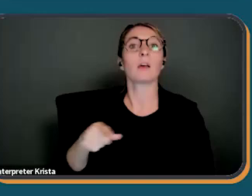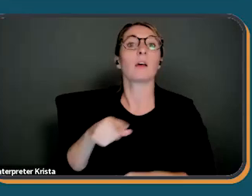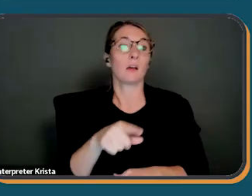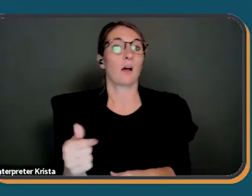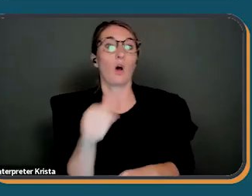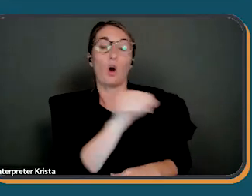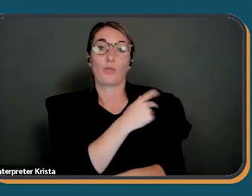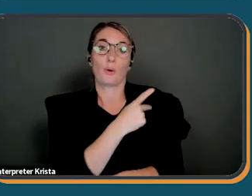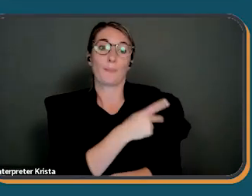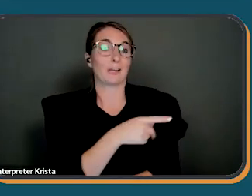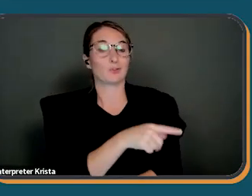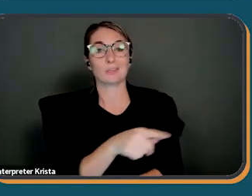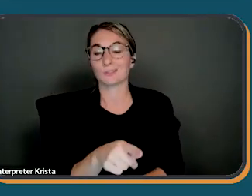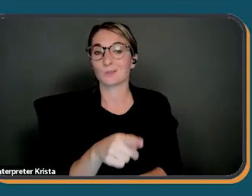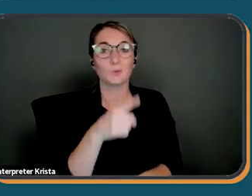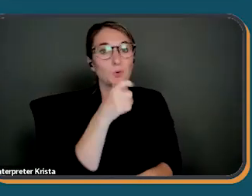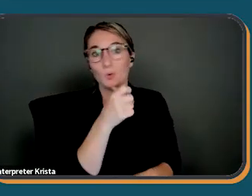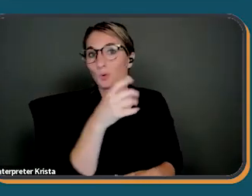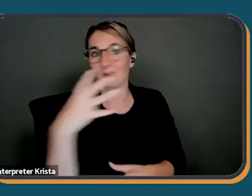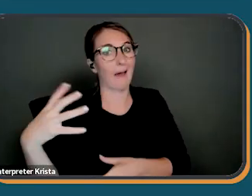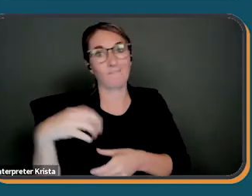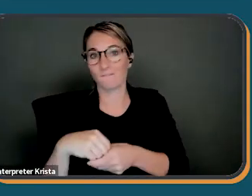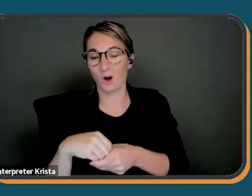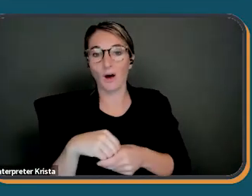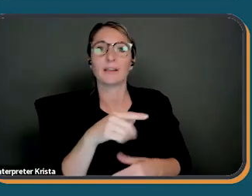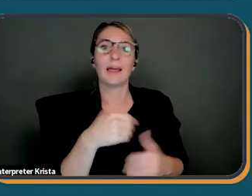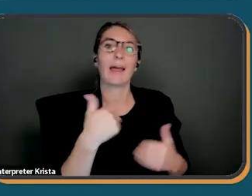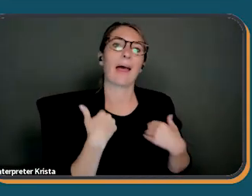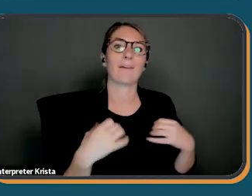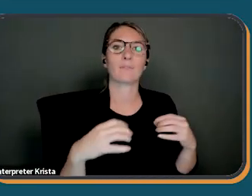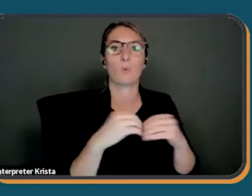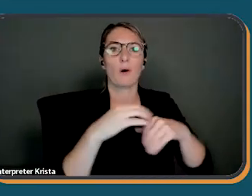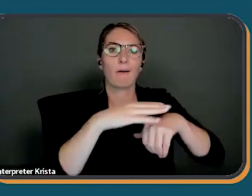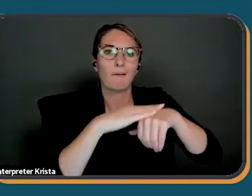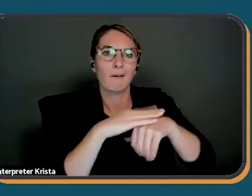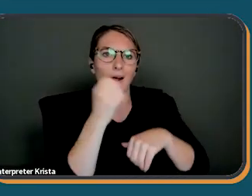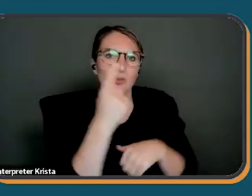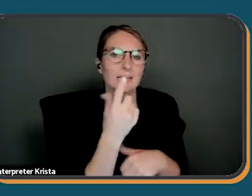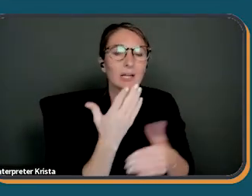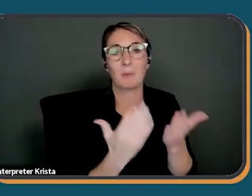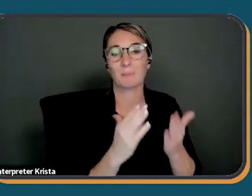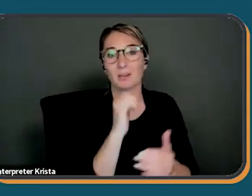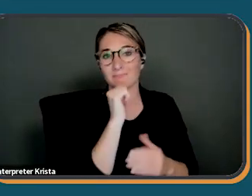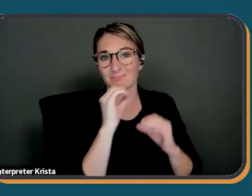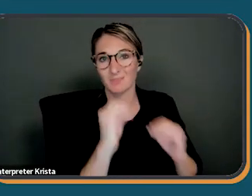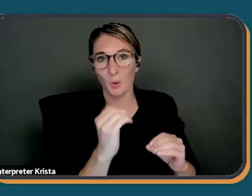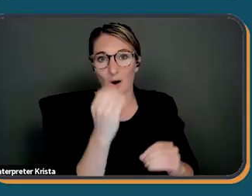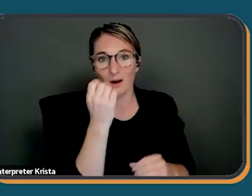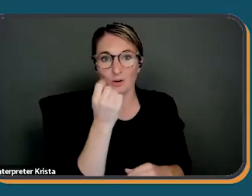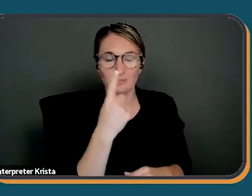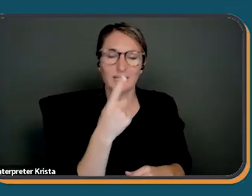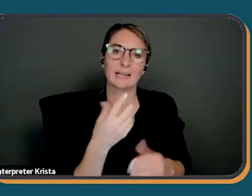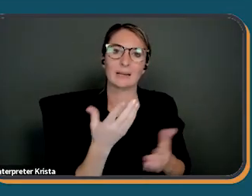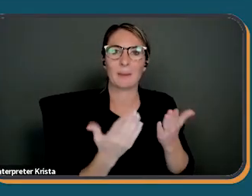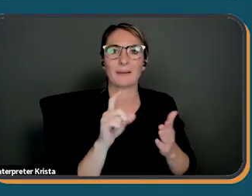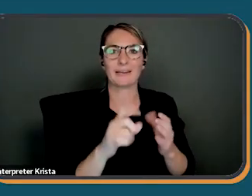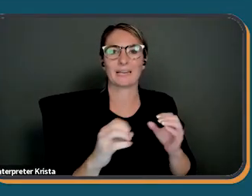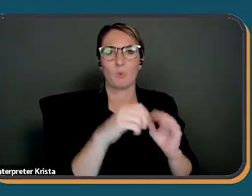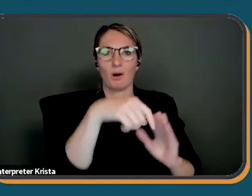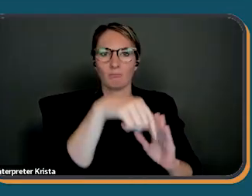slower, more step-by-step explanations and visuals of procedures. So, with that, let's get into it.